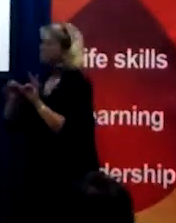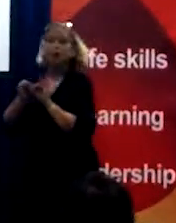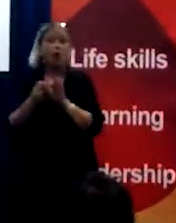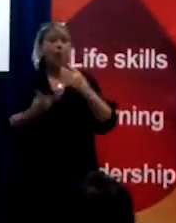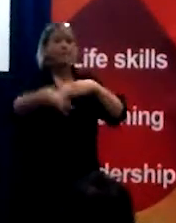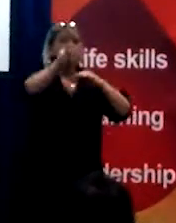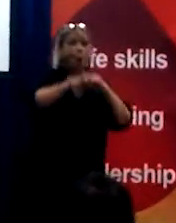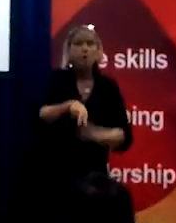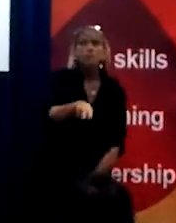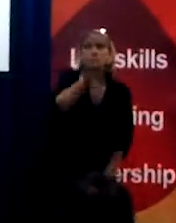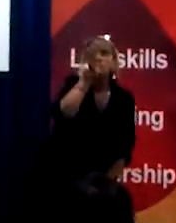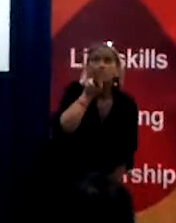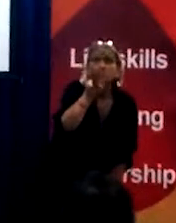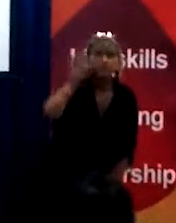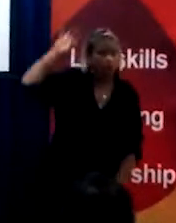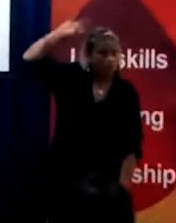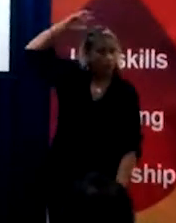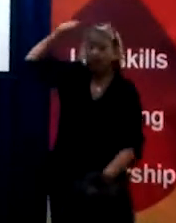She will be voicing anything the kids start to sign